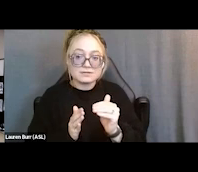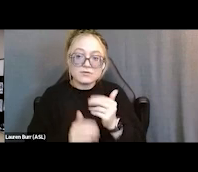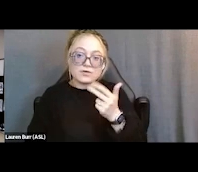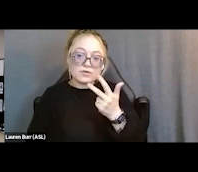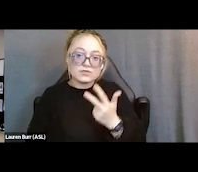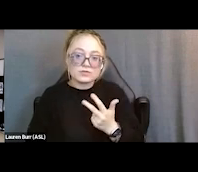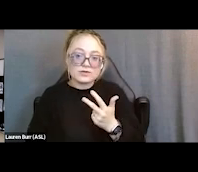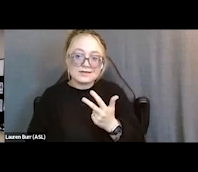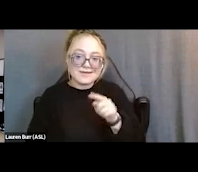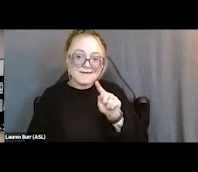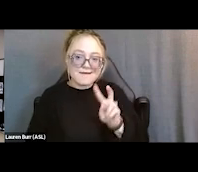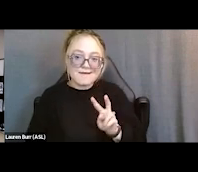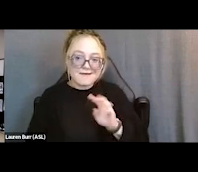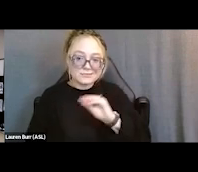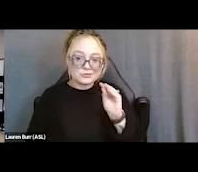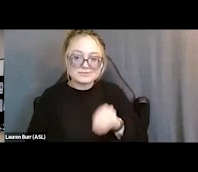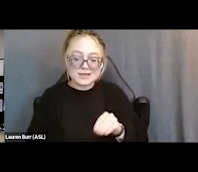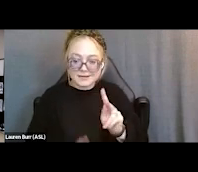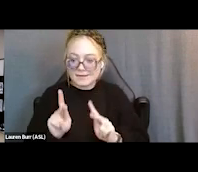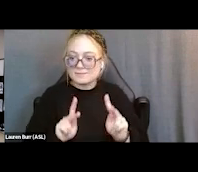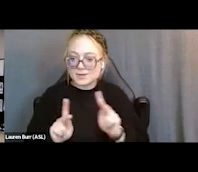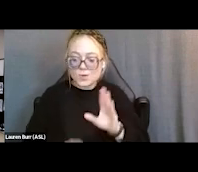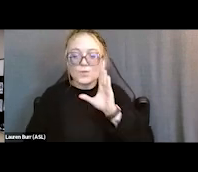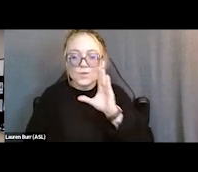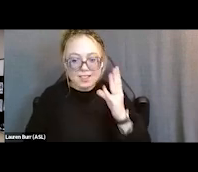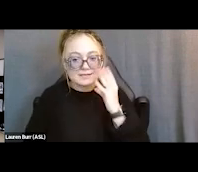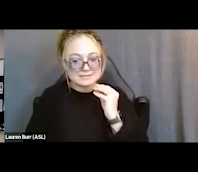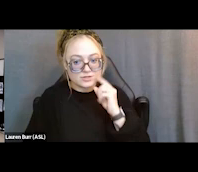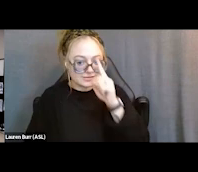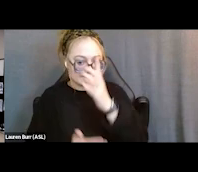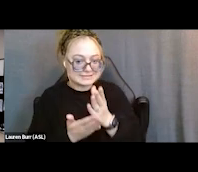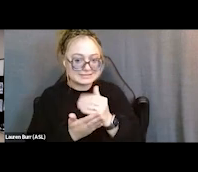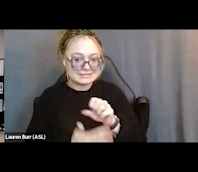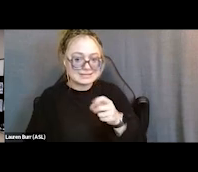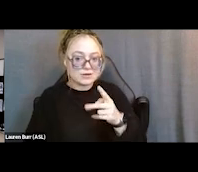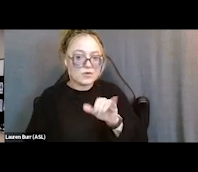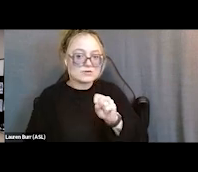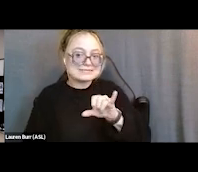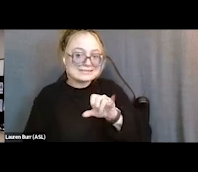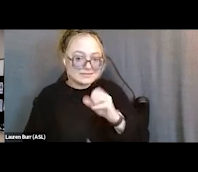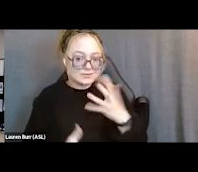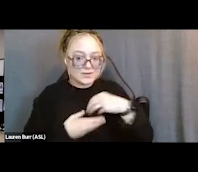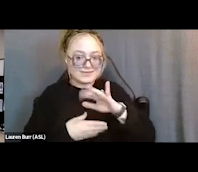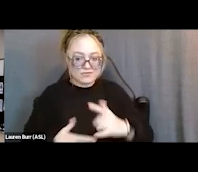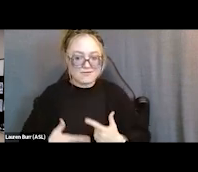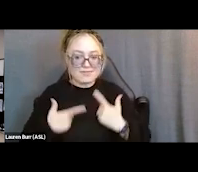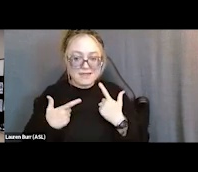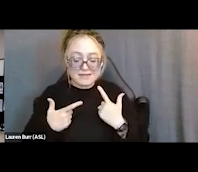of individuals will experience psychosis within their lifetime as associated with either schizophrenia or a mood